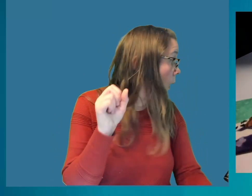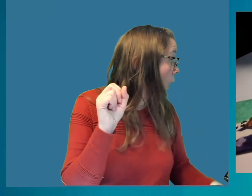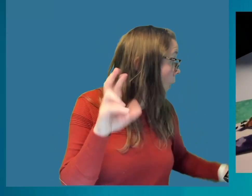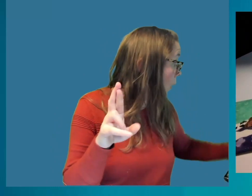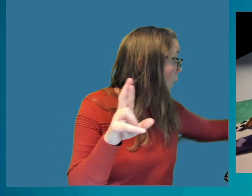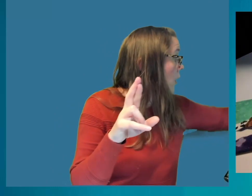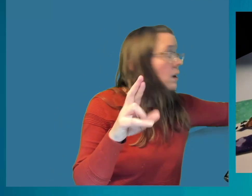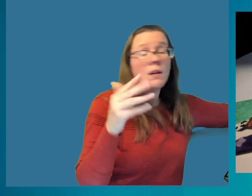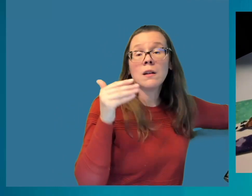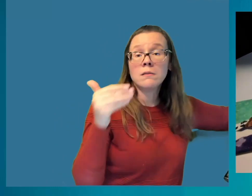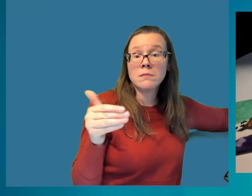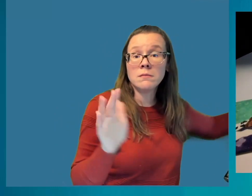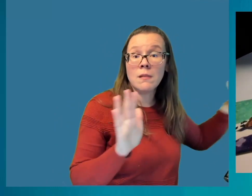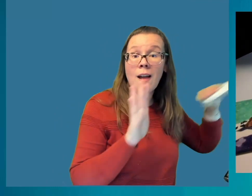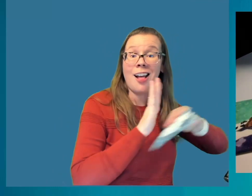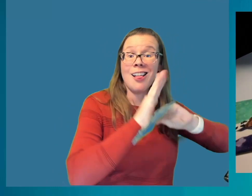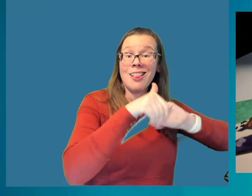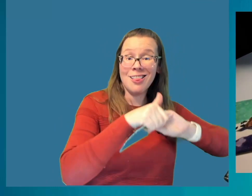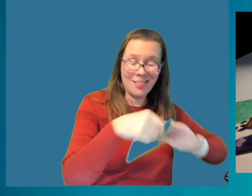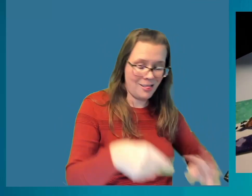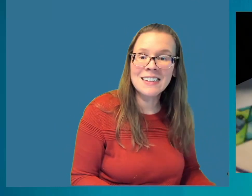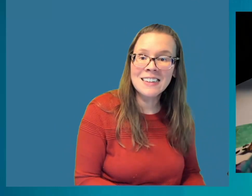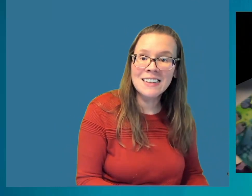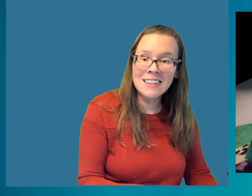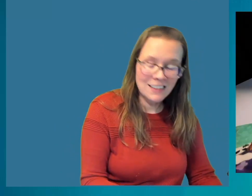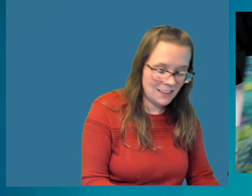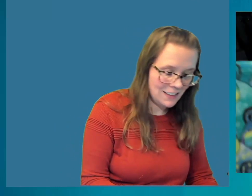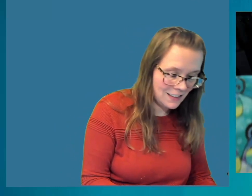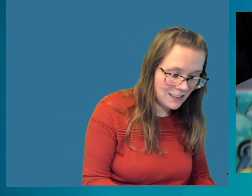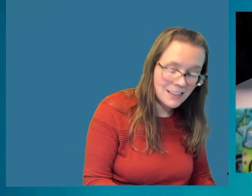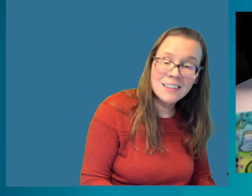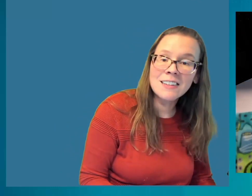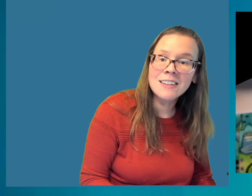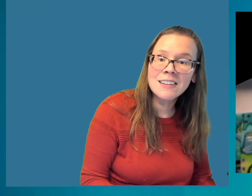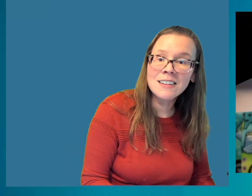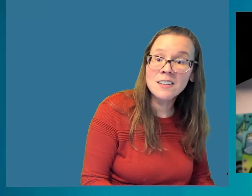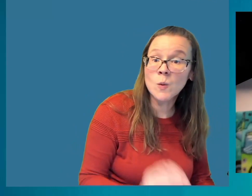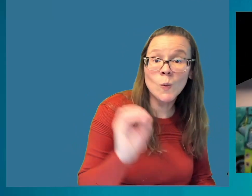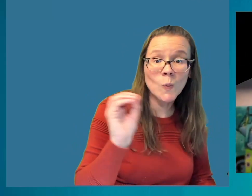can stitch them down like I did in this postcard of Houston, or you can not stitch them and just